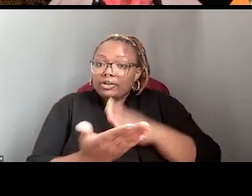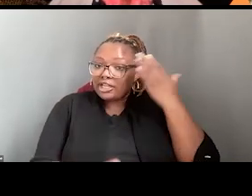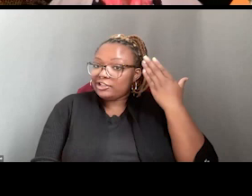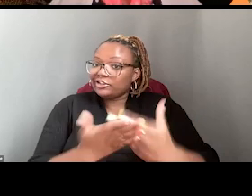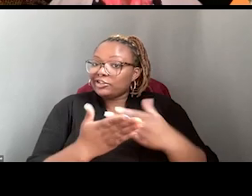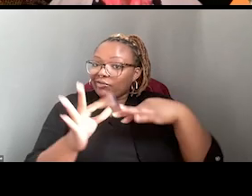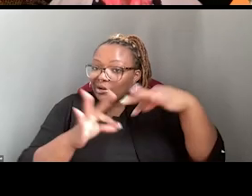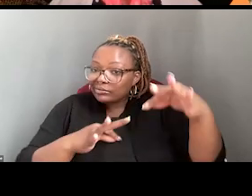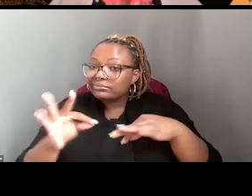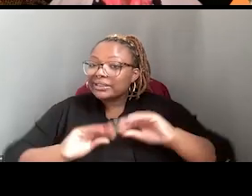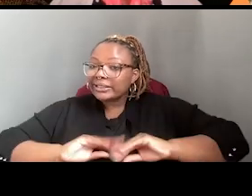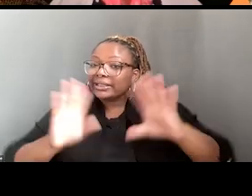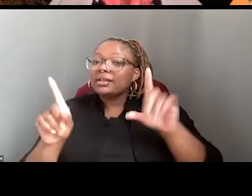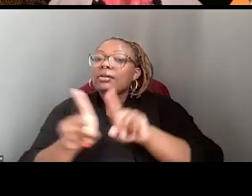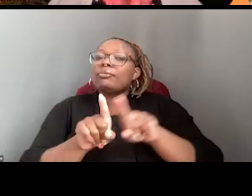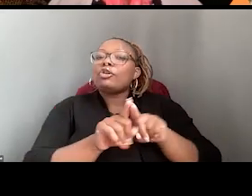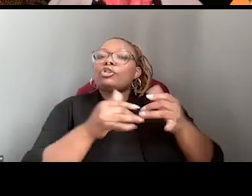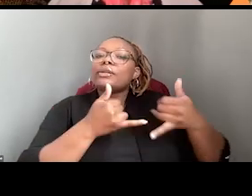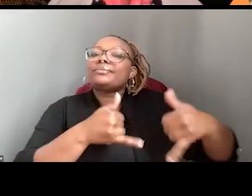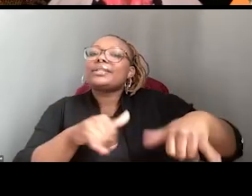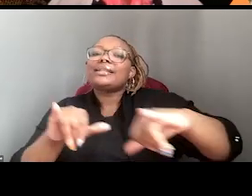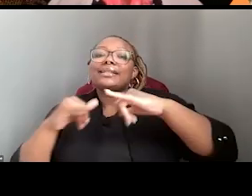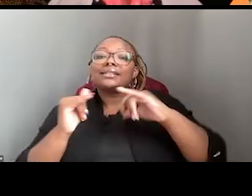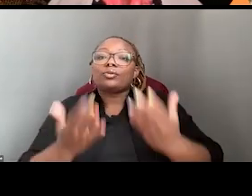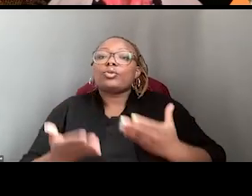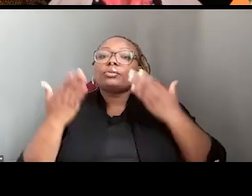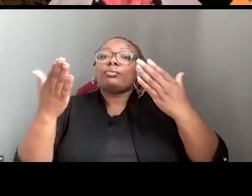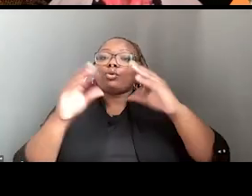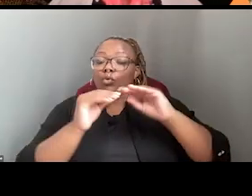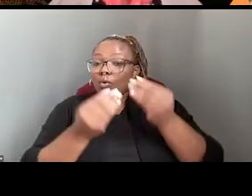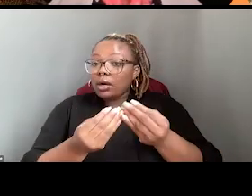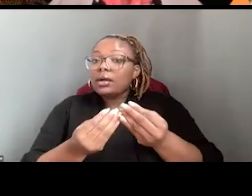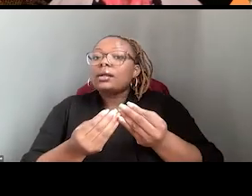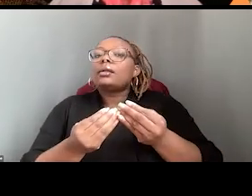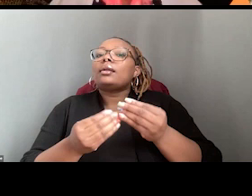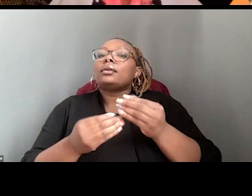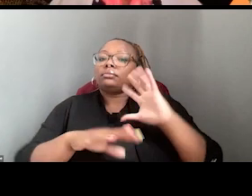with proposal organizations' established written policies and procedures,